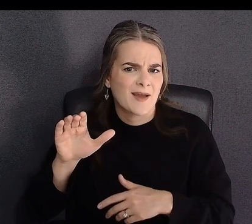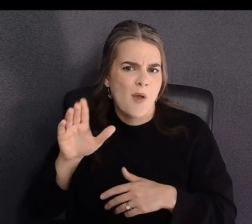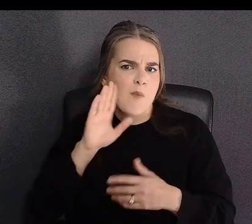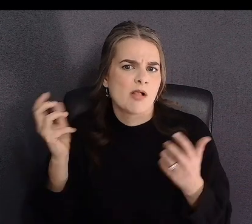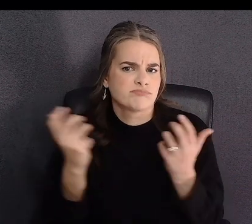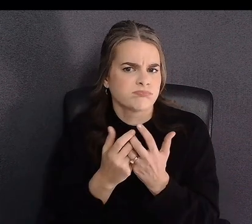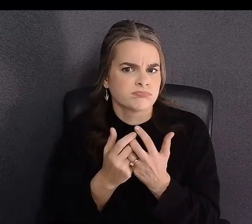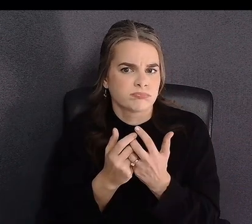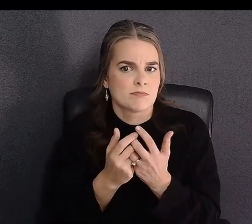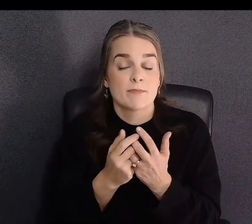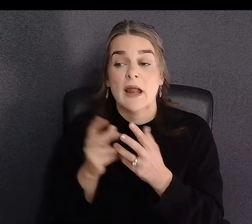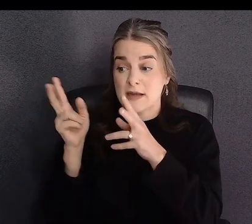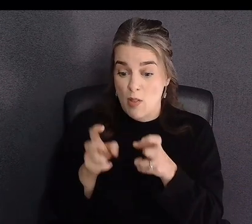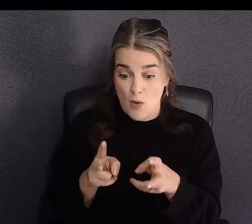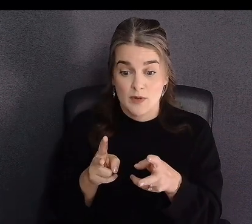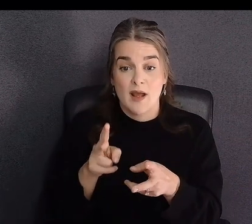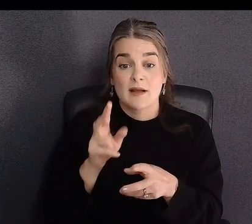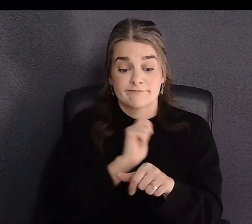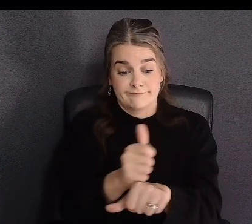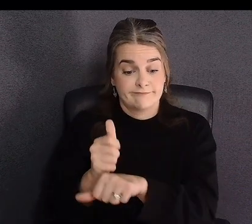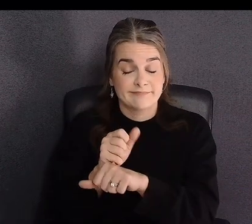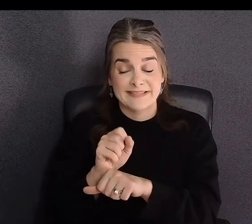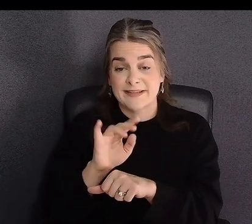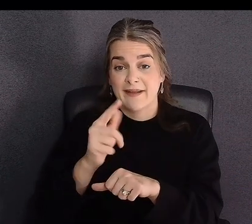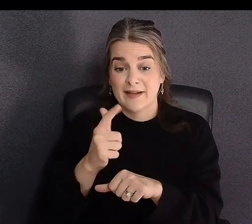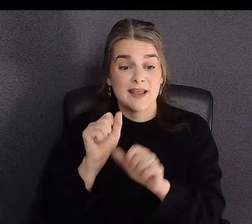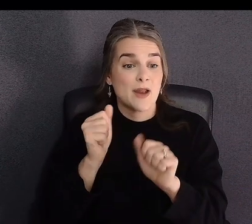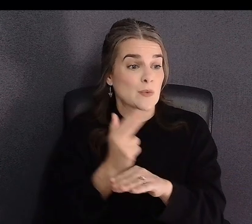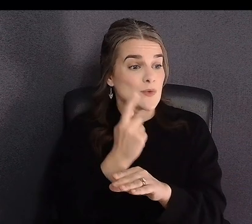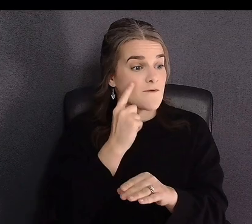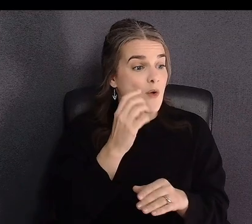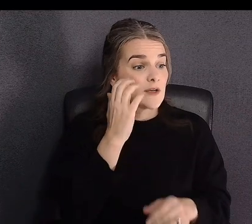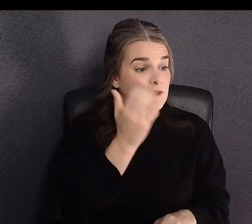the way you want it to, you can use it on a cell phone. You can use it on an iPad.